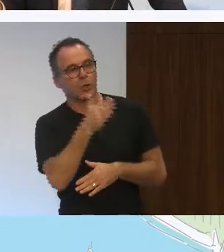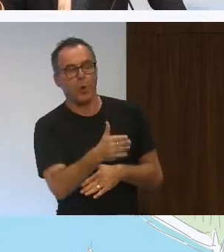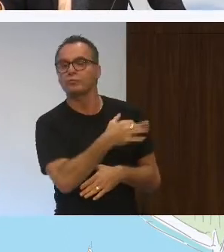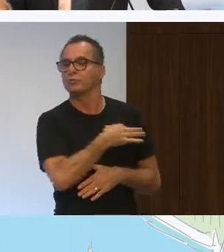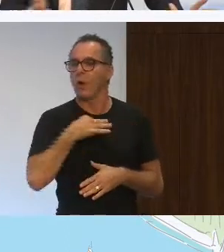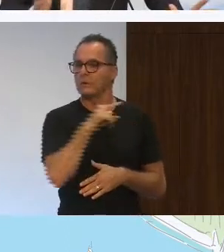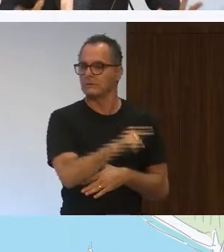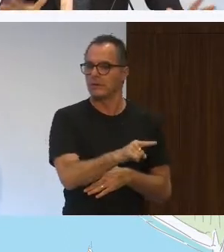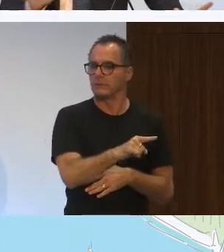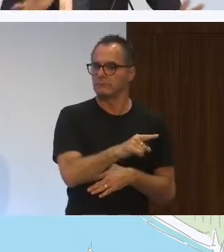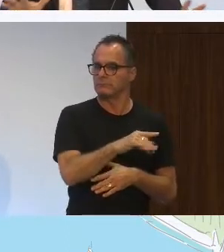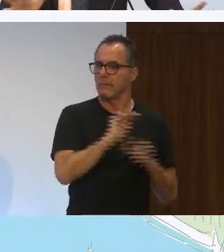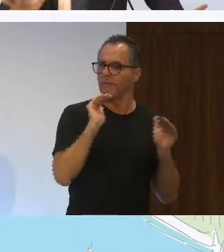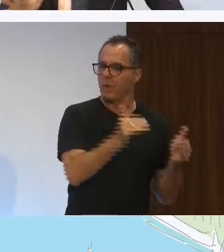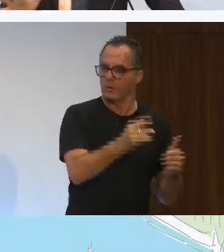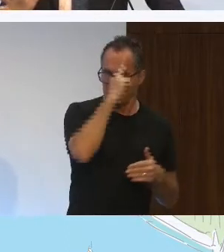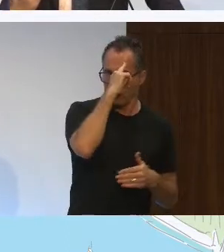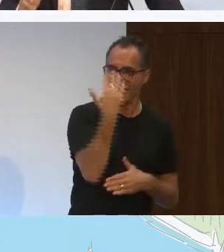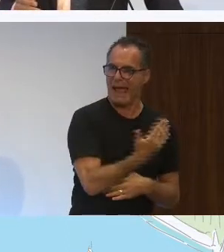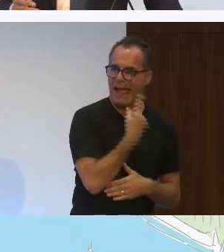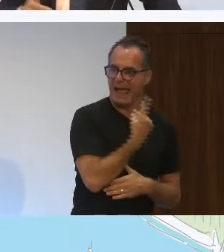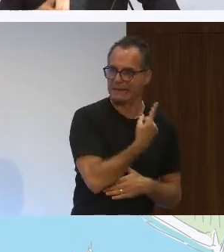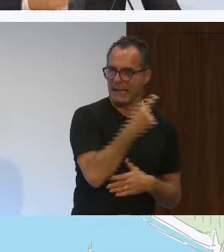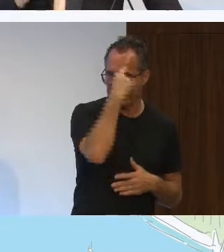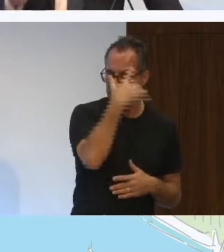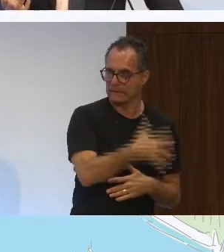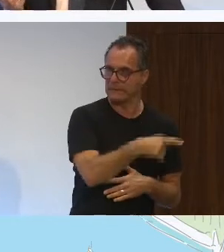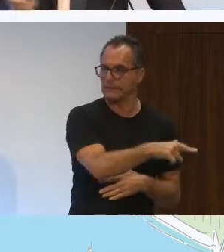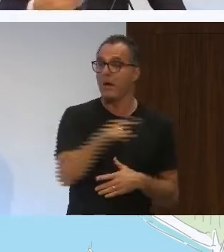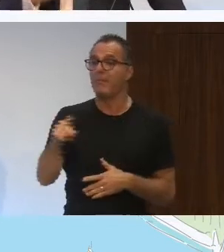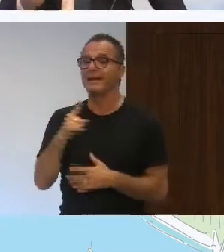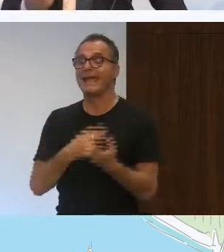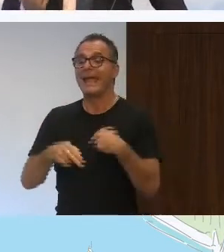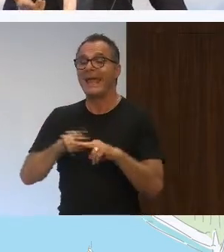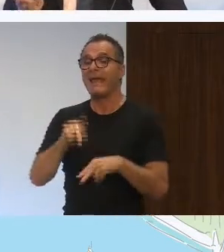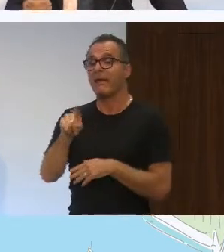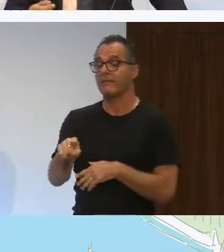And so what usually varies is the intensity. Patients that go to a doctor or to a neurologist,